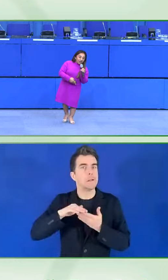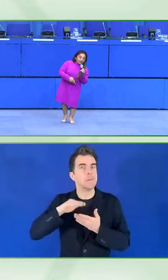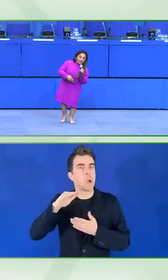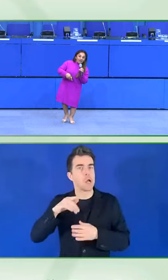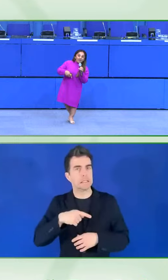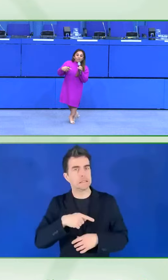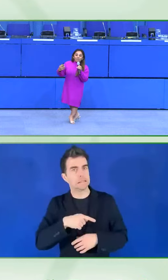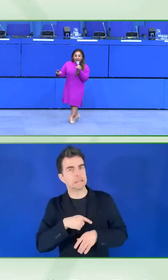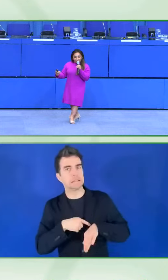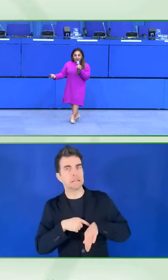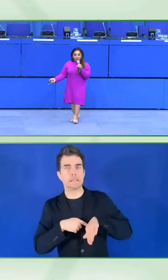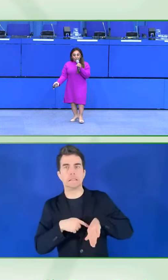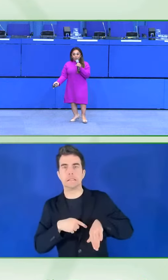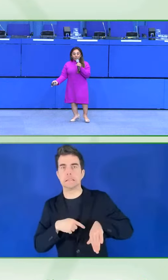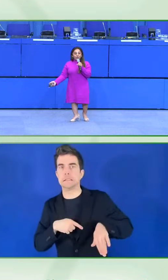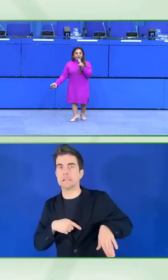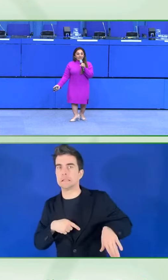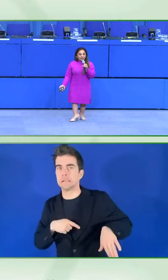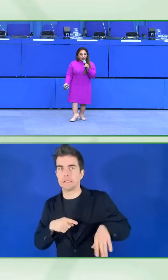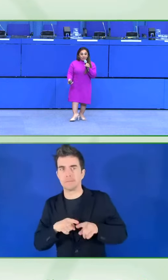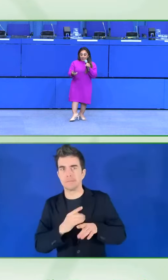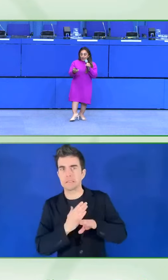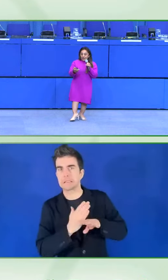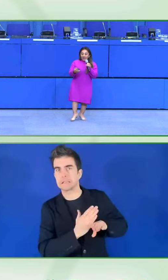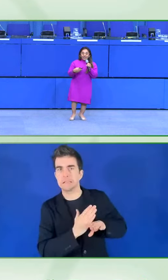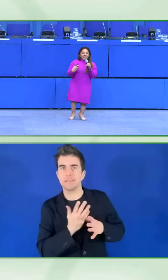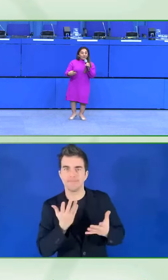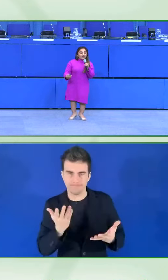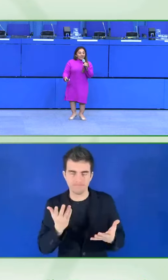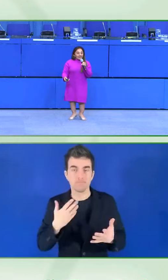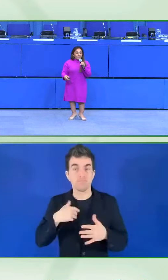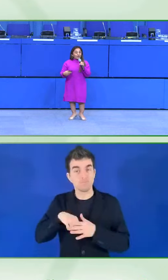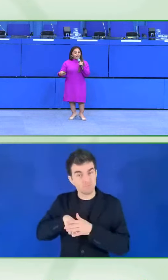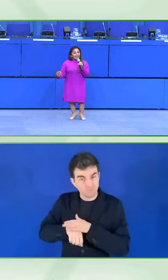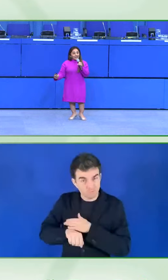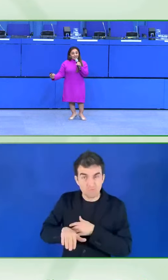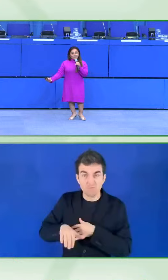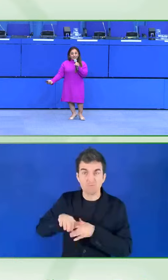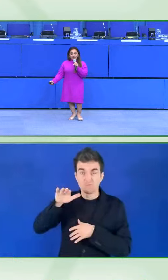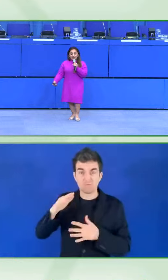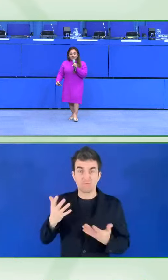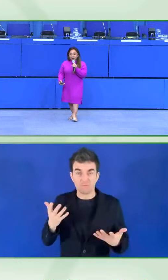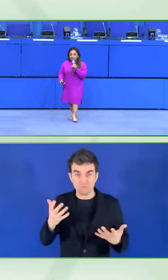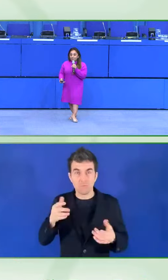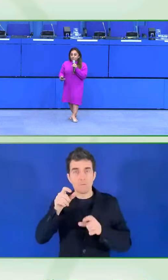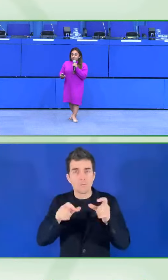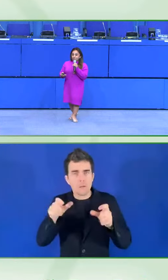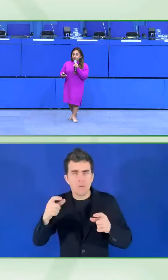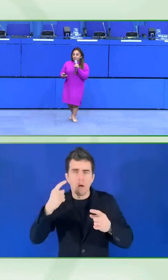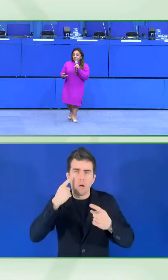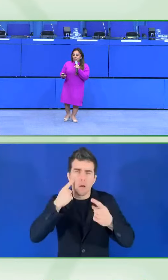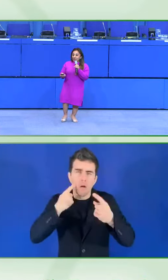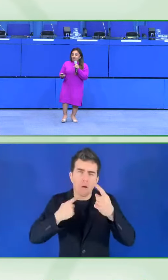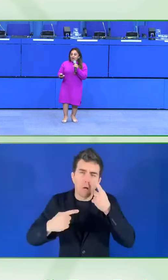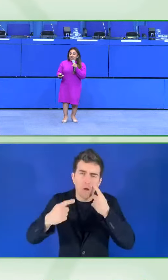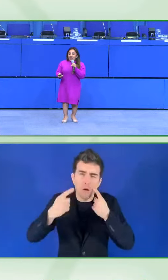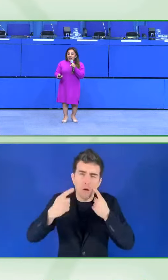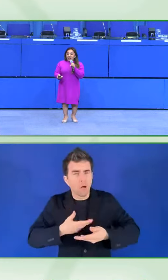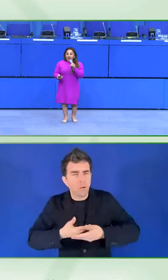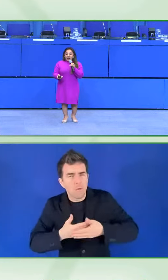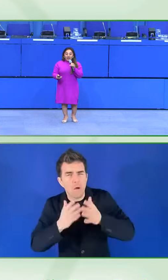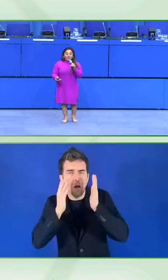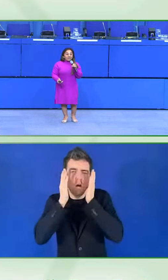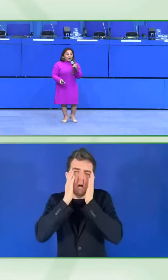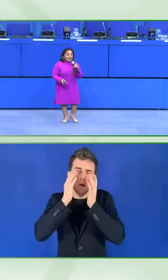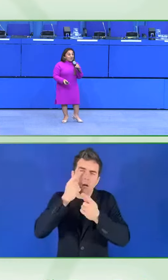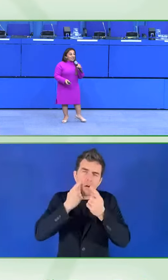businesses and brands, helping them to get inclusion and accessibility right and authentically.